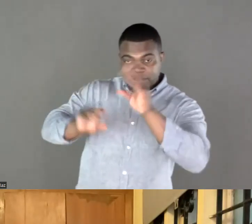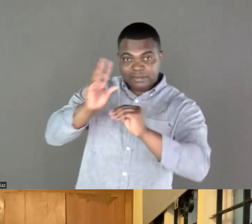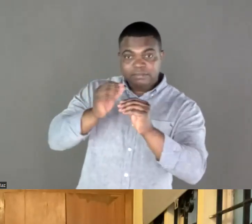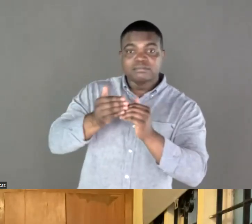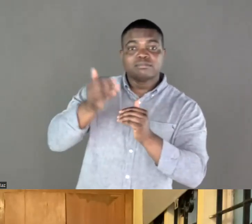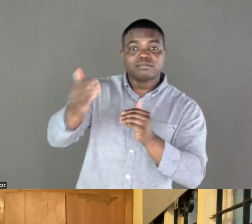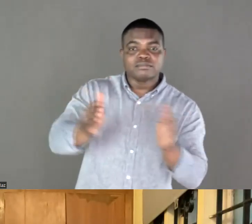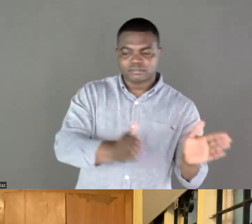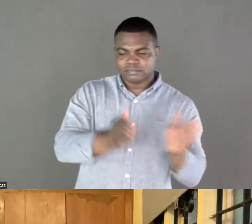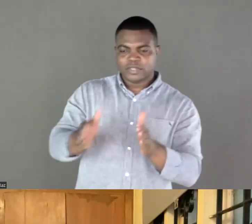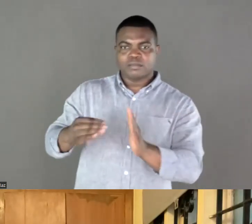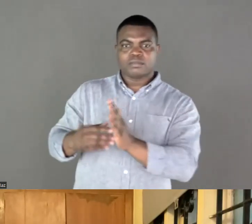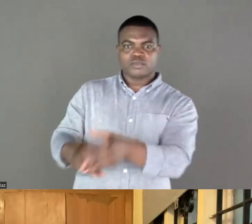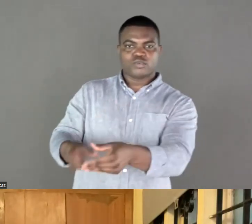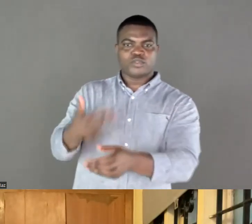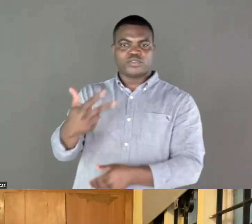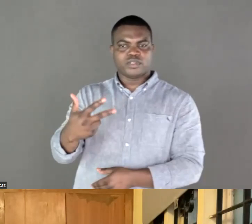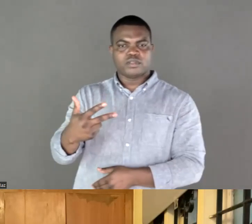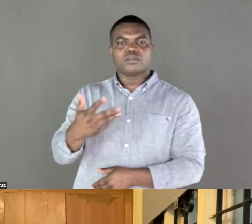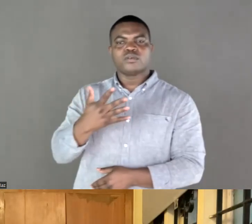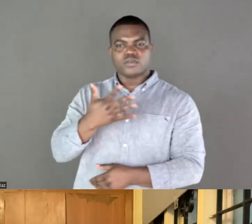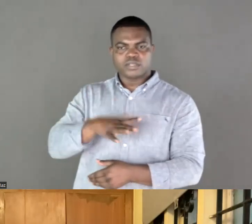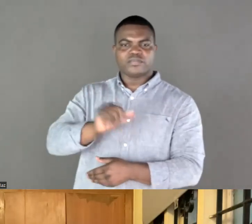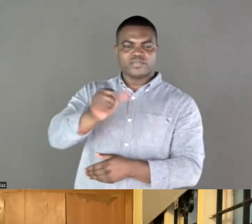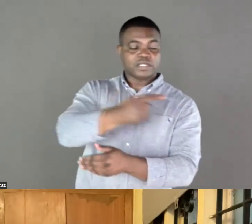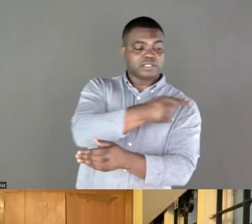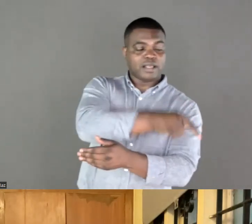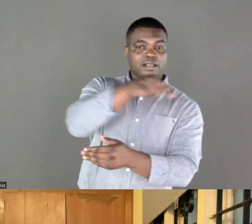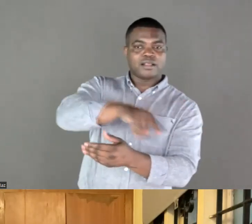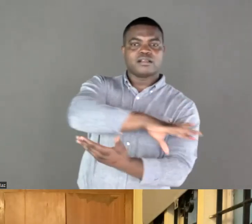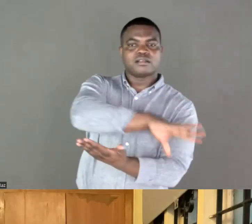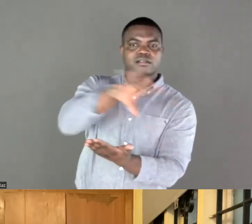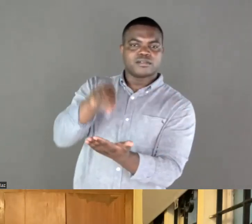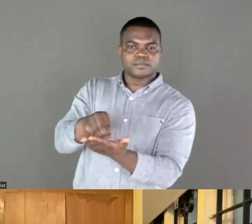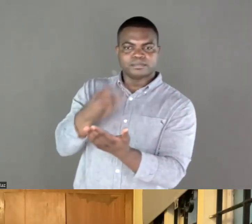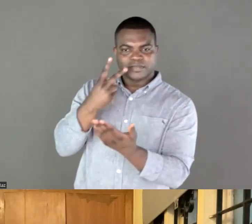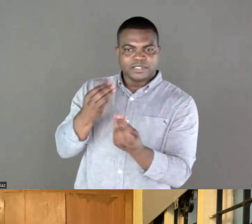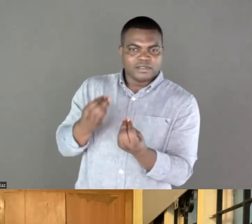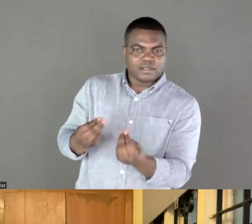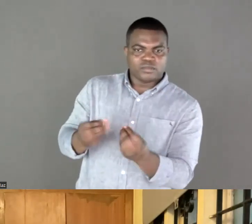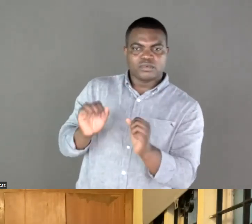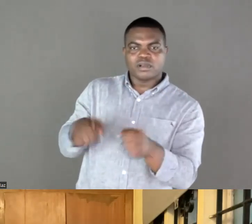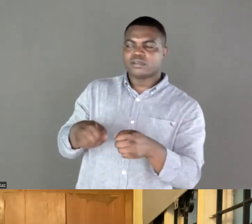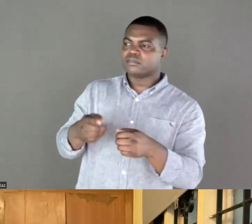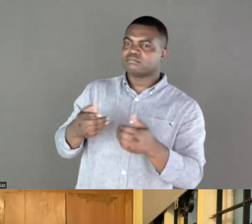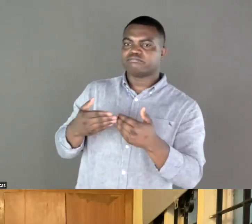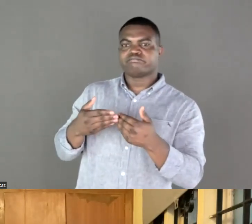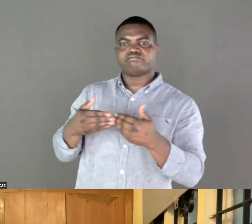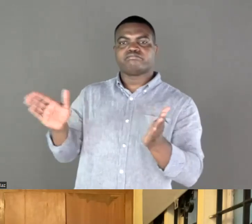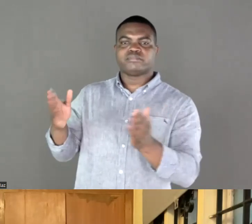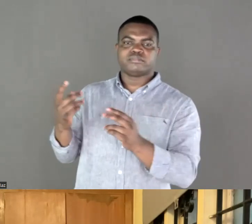So for the global Bridge, which took place ultimately, in 2019. In Lebanon, we received 120